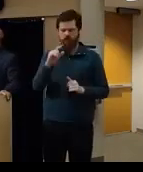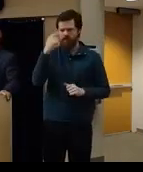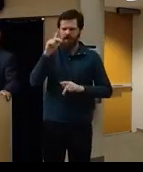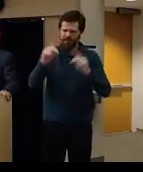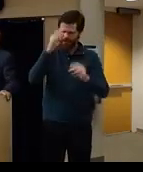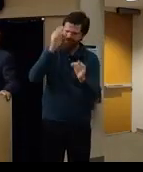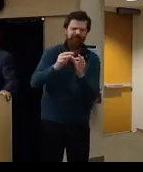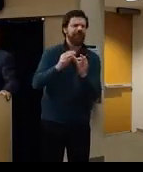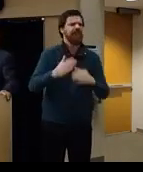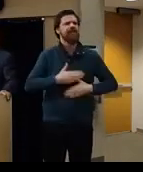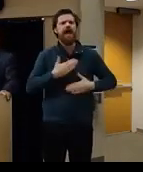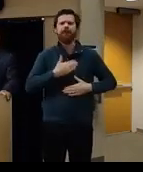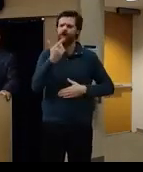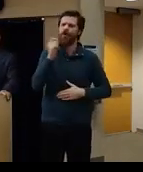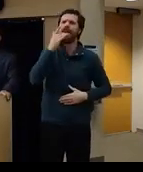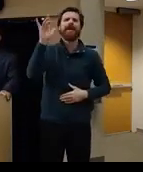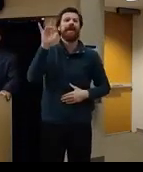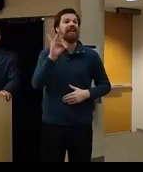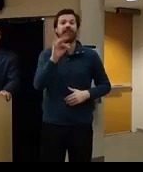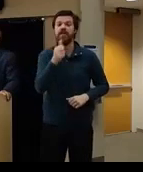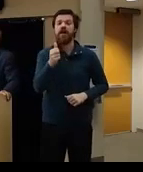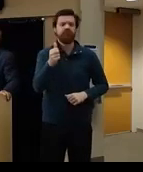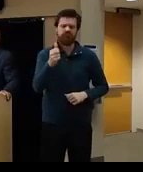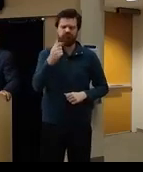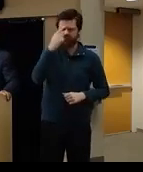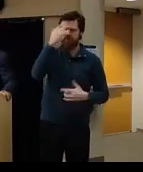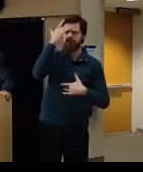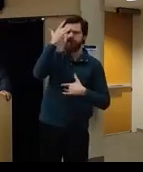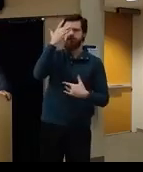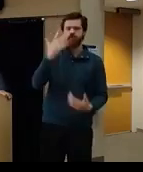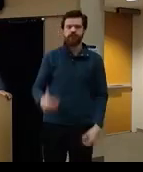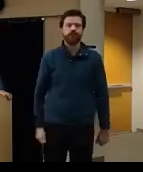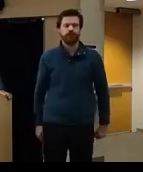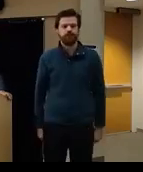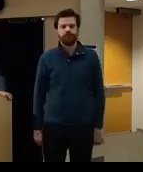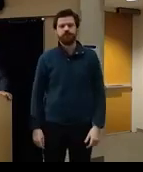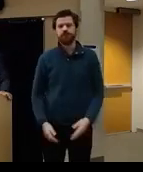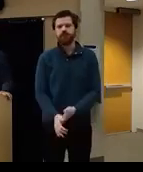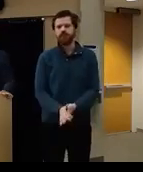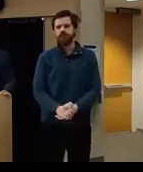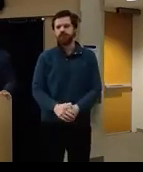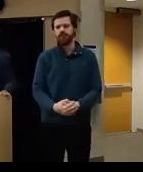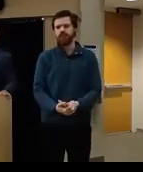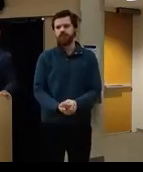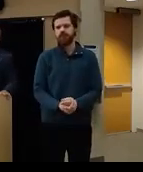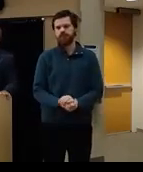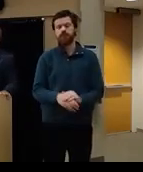and happy go-lucky anything else was a sign of mental illness and and again the important Point